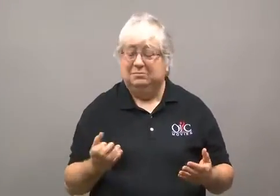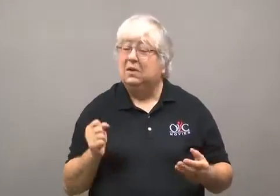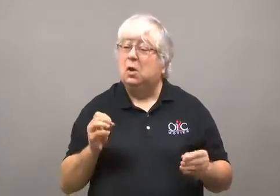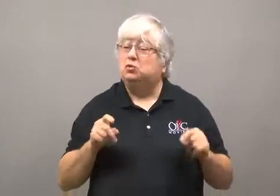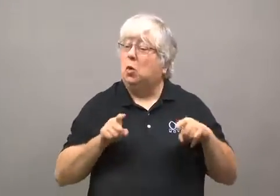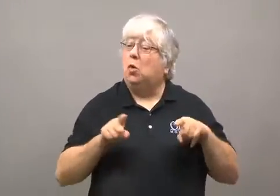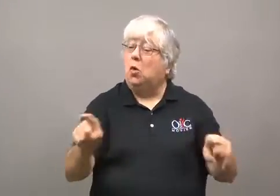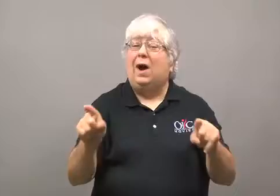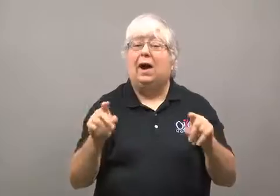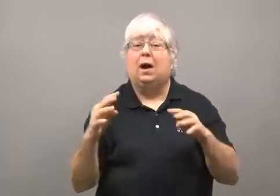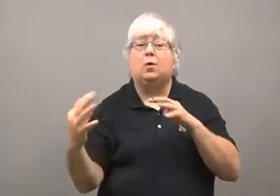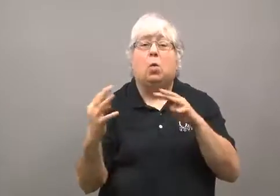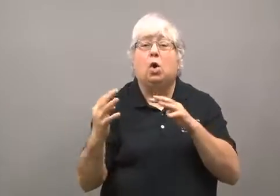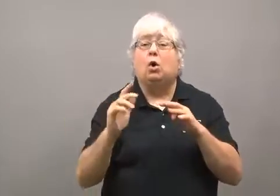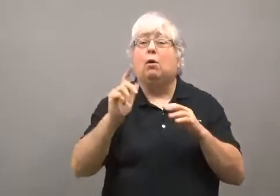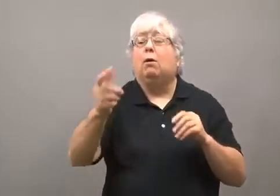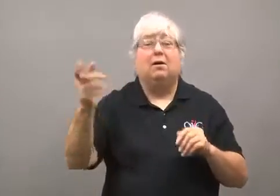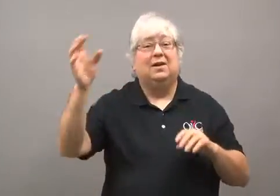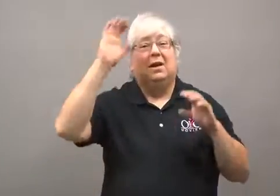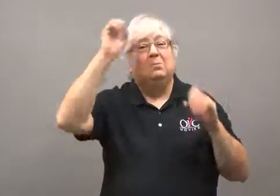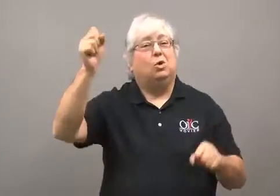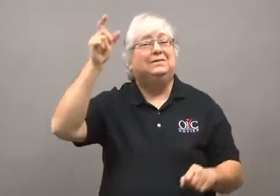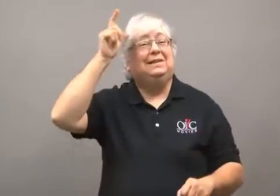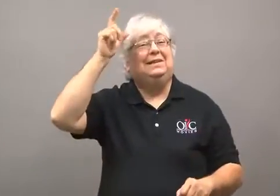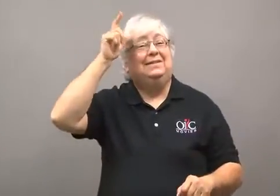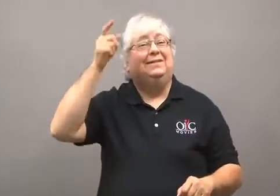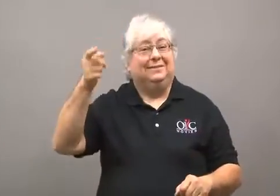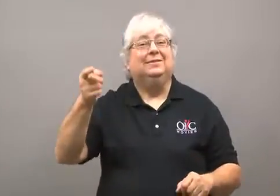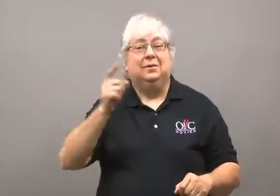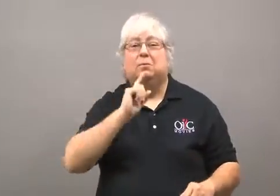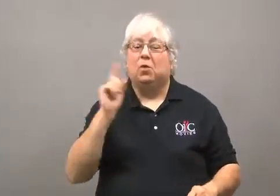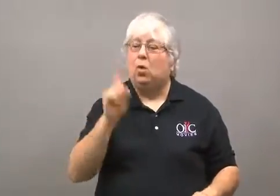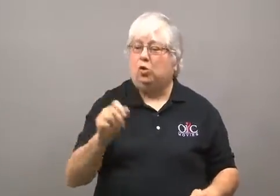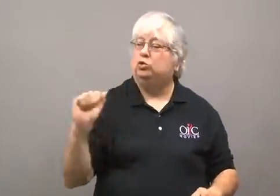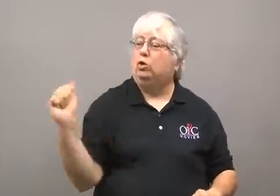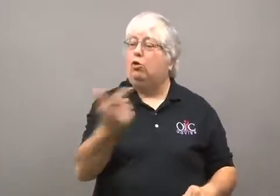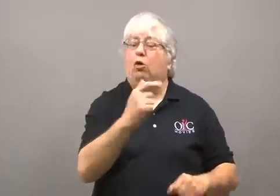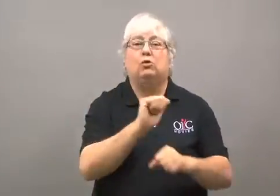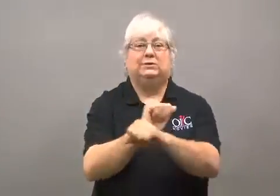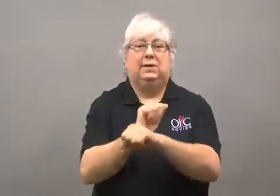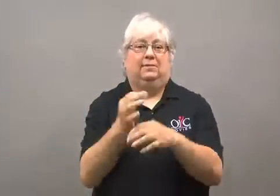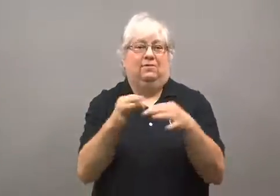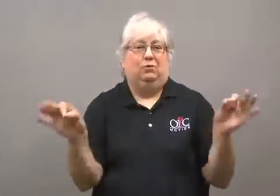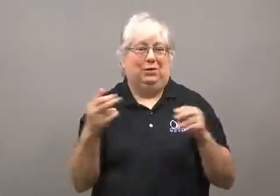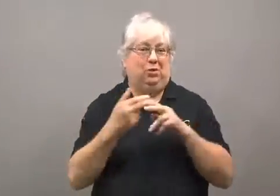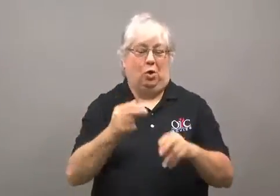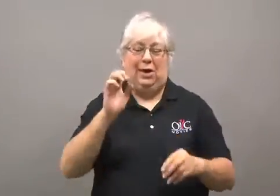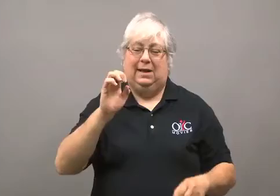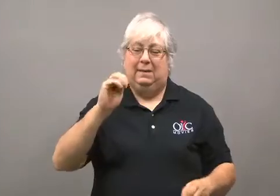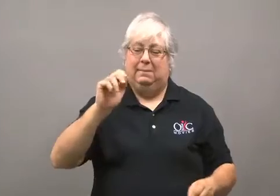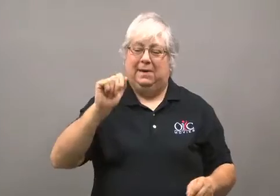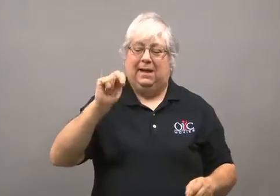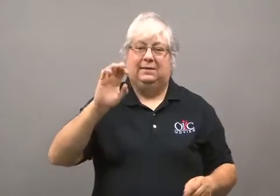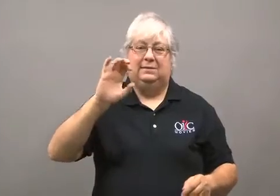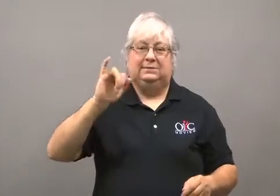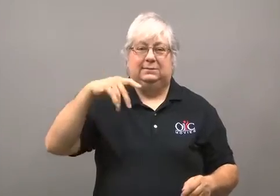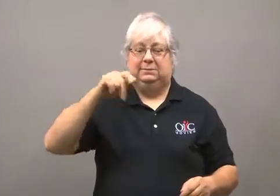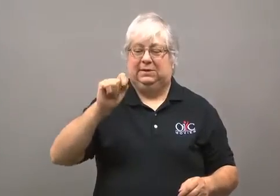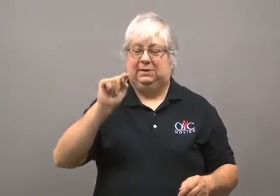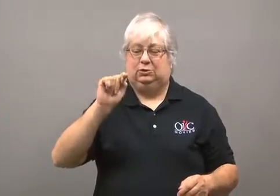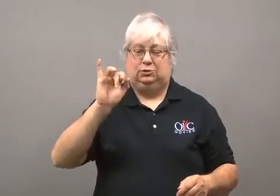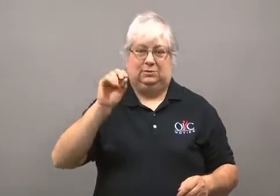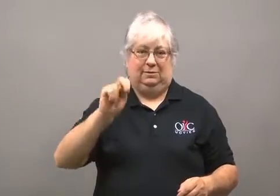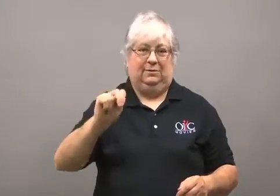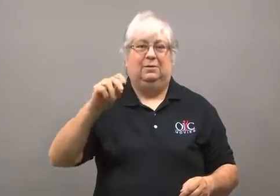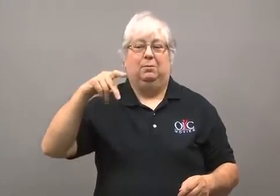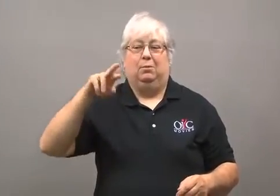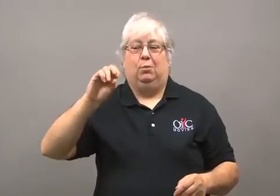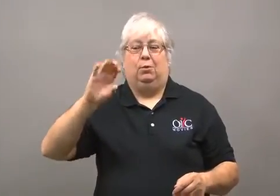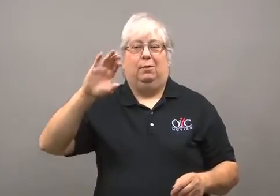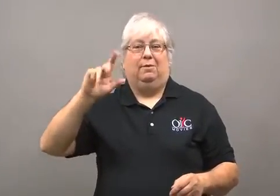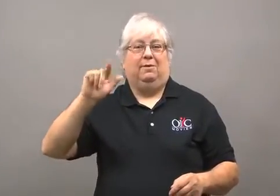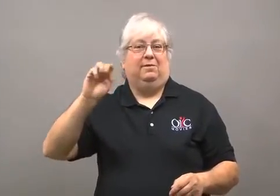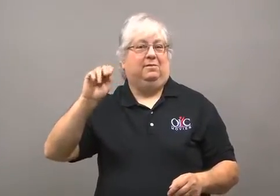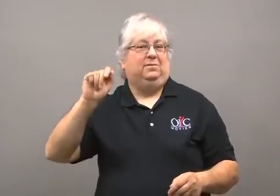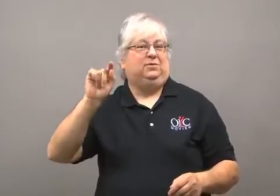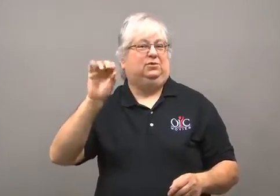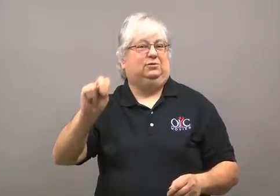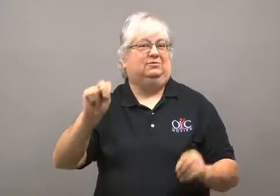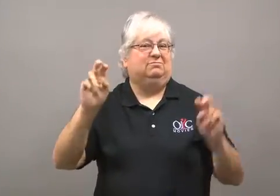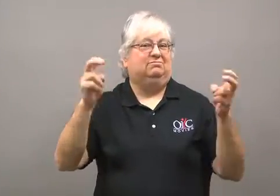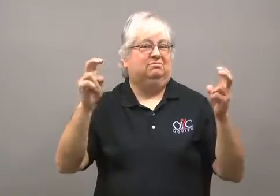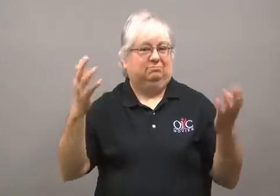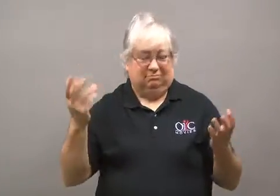During the war, President Lincoln issued the Emancipation Proclamation freeing the slaves.